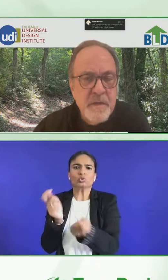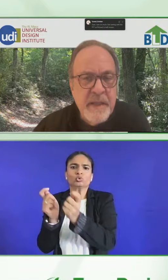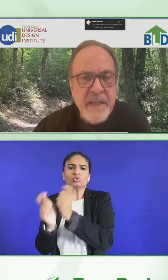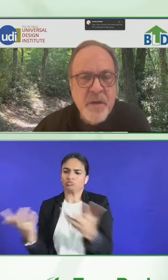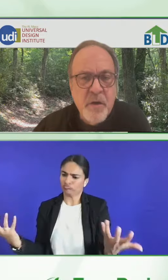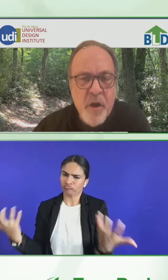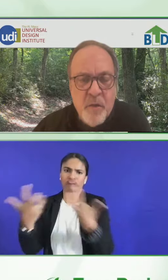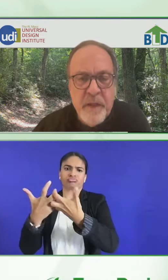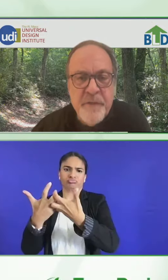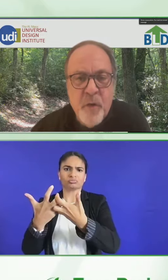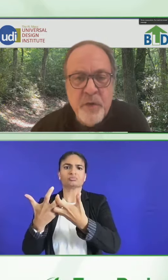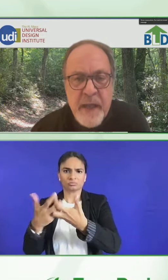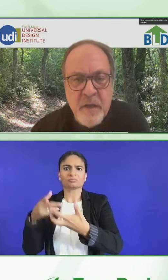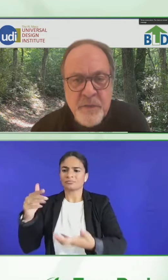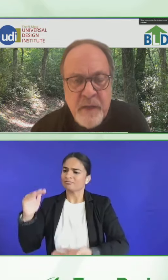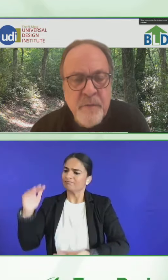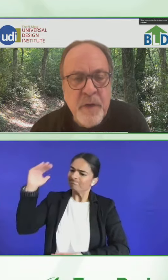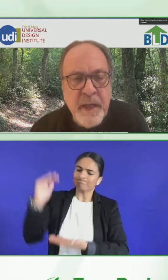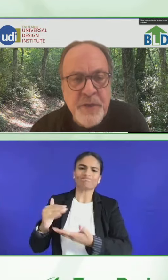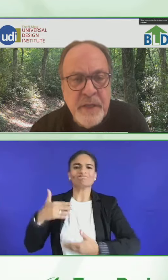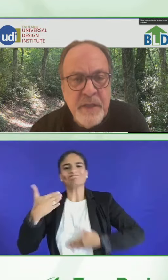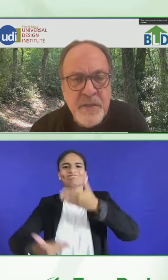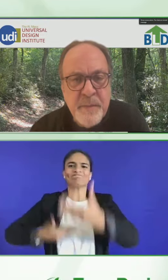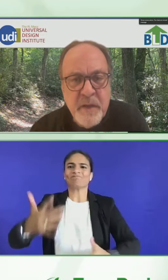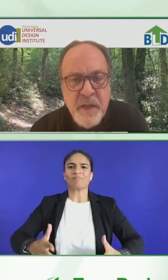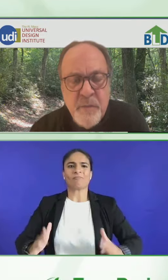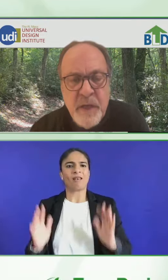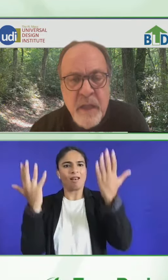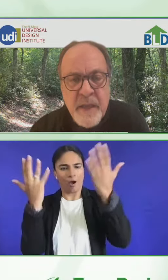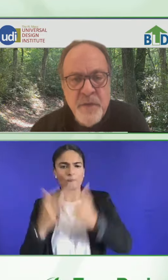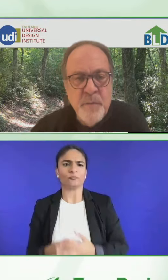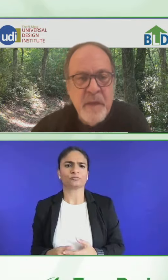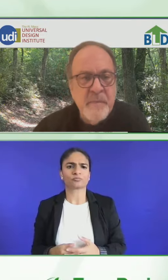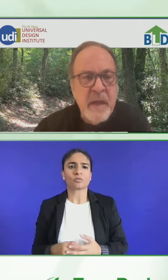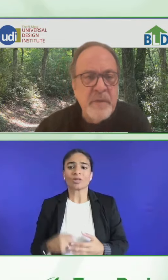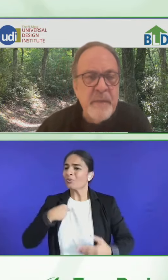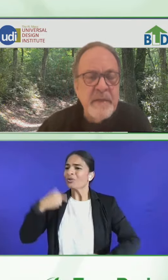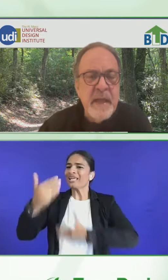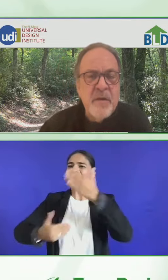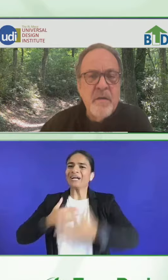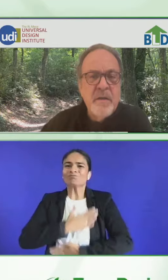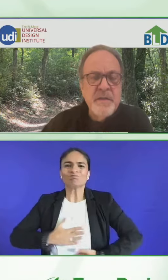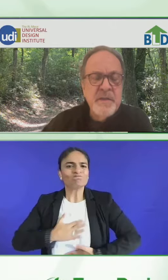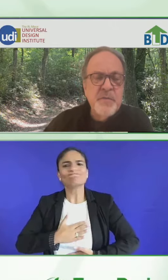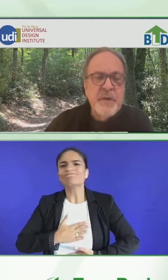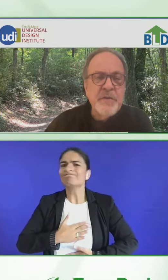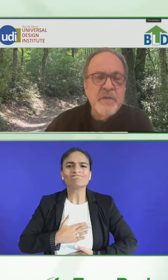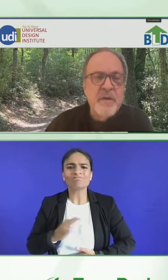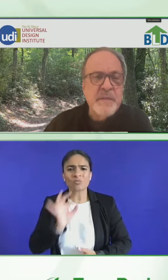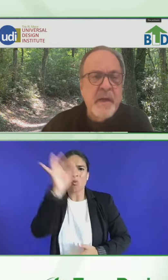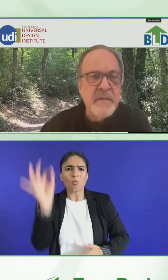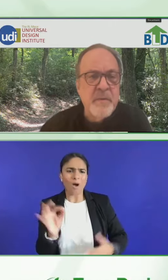So that's our goal, really for older adults, ageing and disability full stop we like to be able to maintain our situation as long as possible.